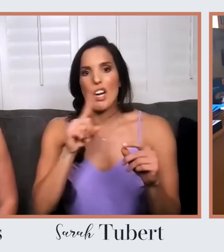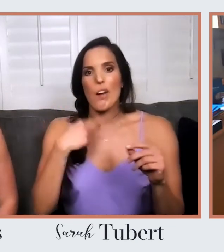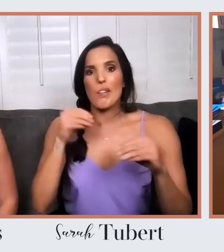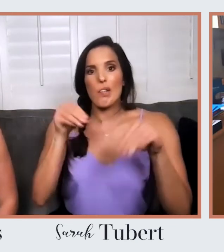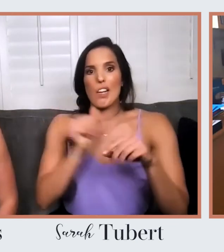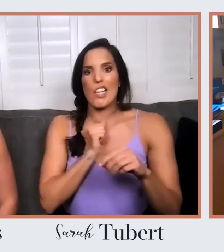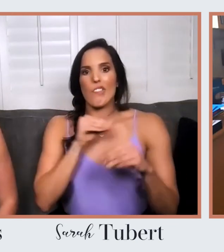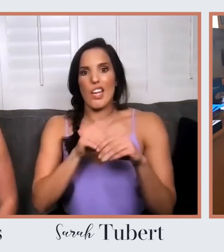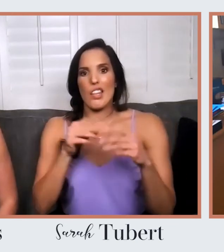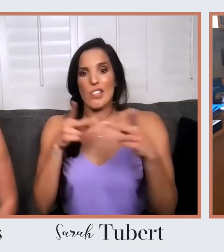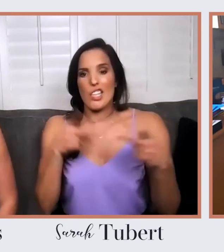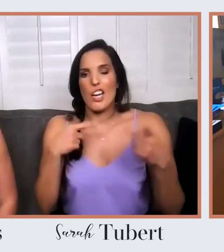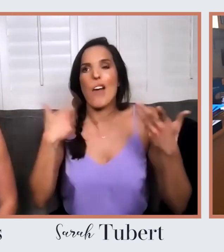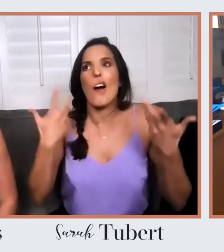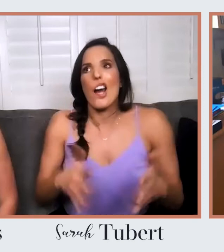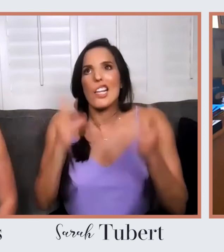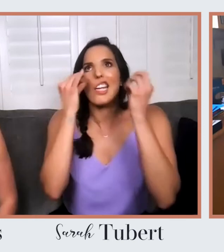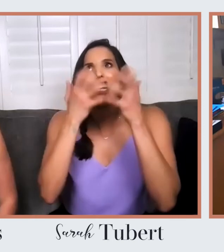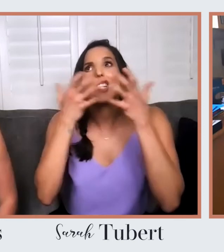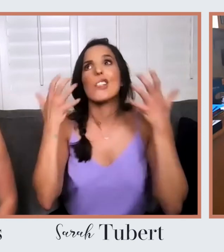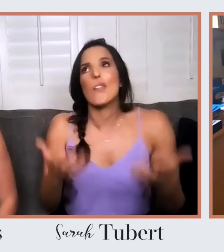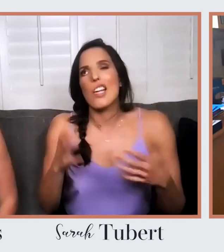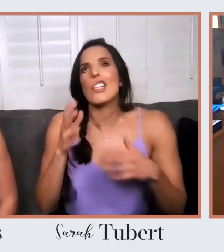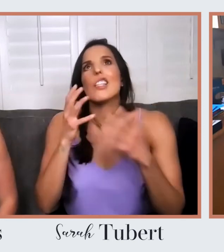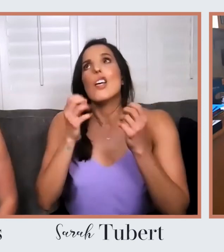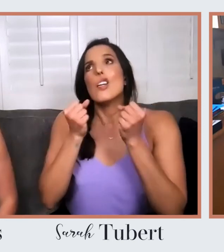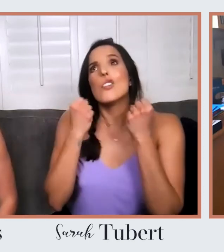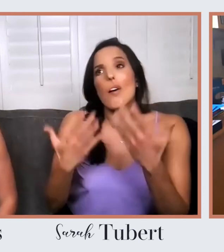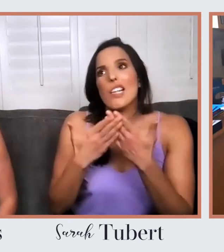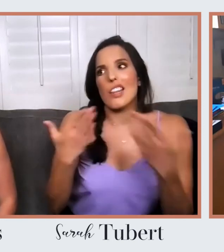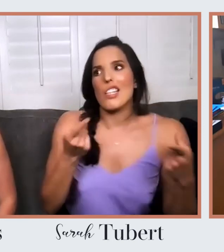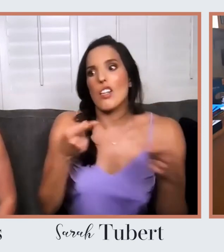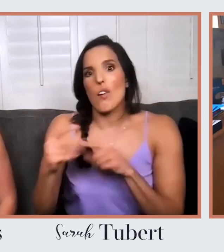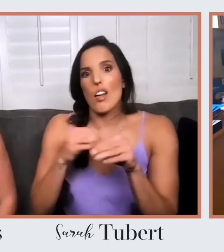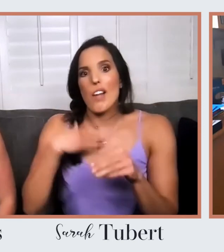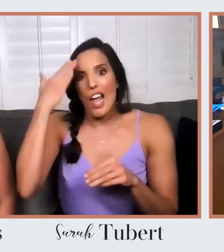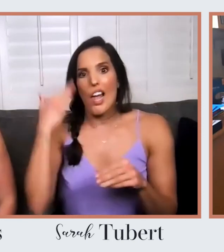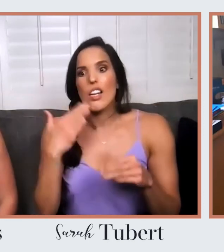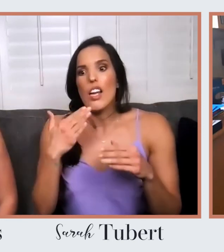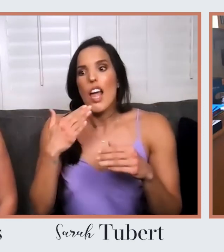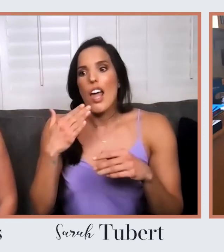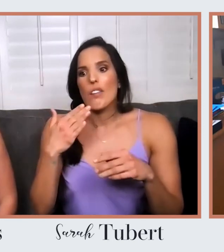Where do I need to put myself in the position? I'm already thinking. So there's so many things that go on in my head